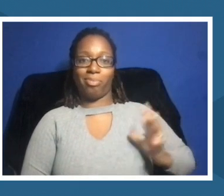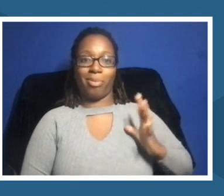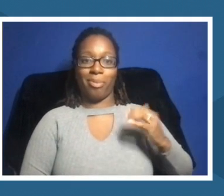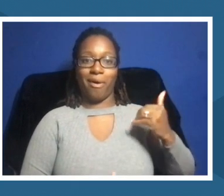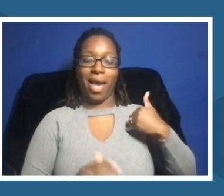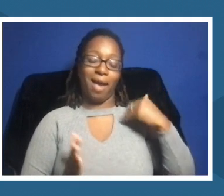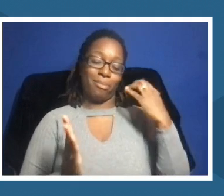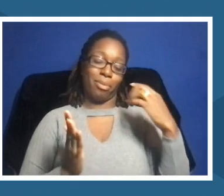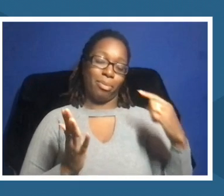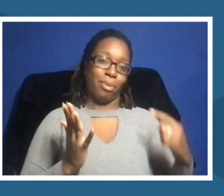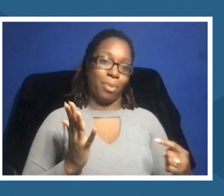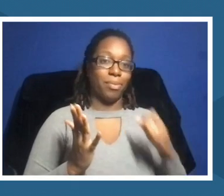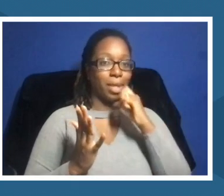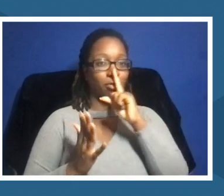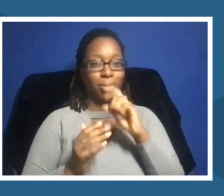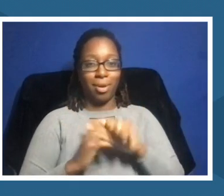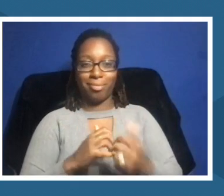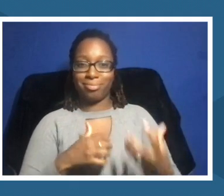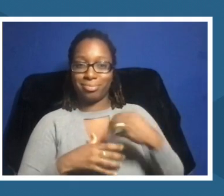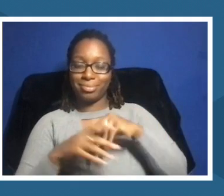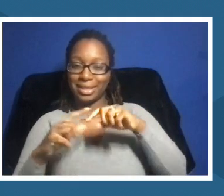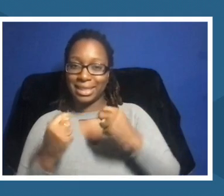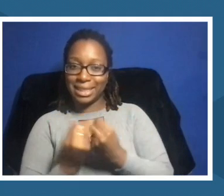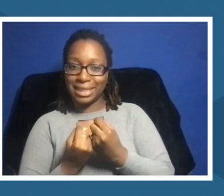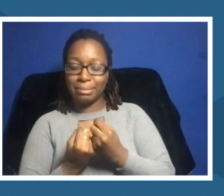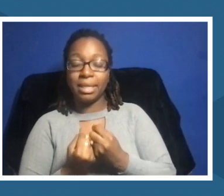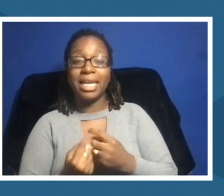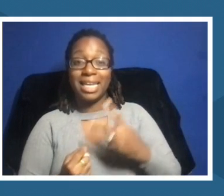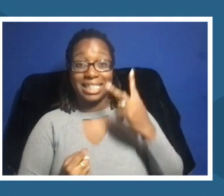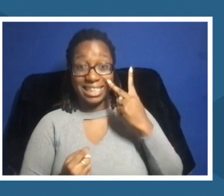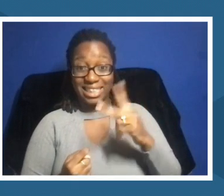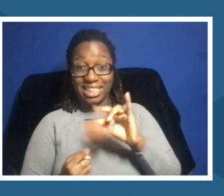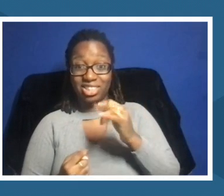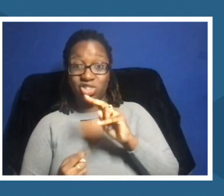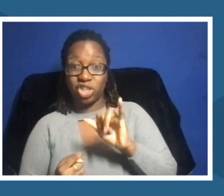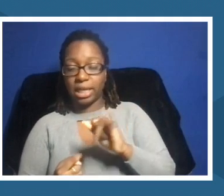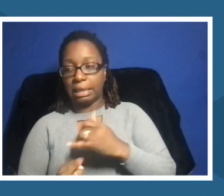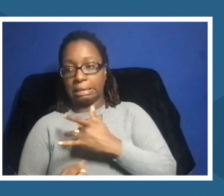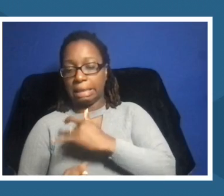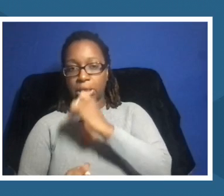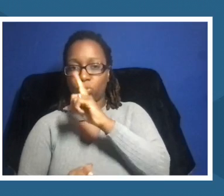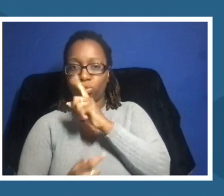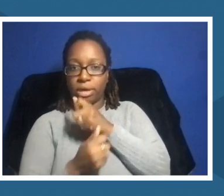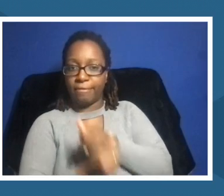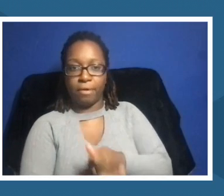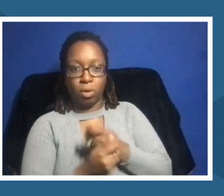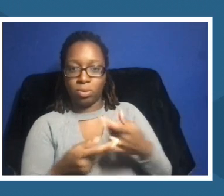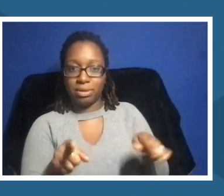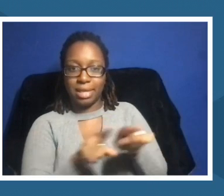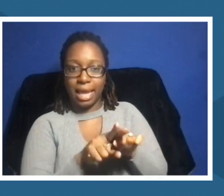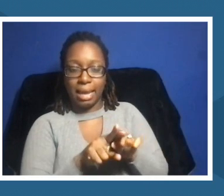archetype is so at odds with how jenny operates but she wonders if she'll ever